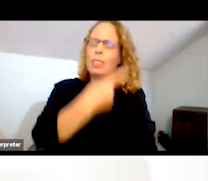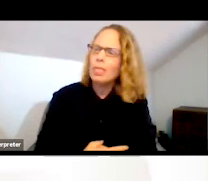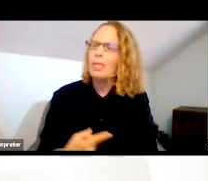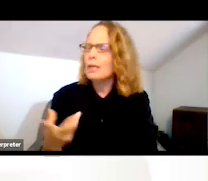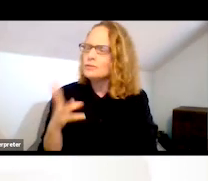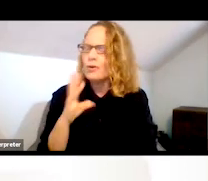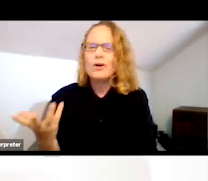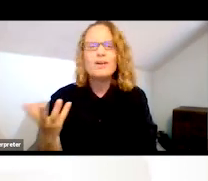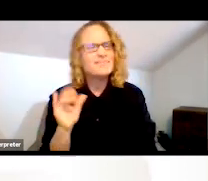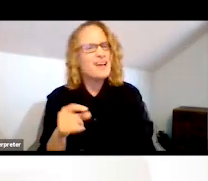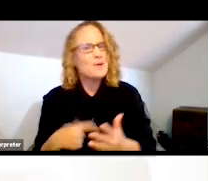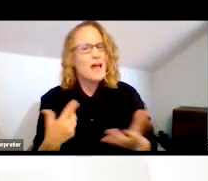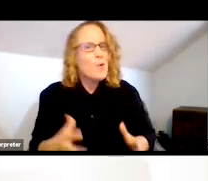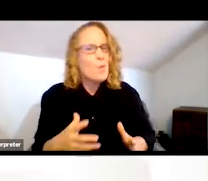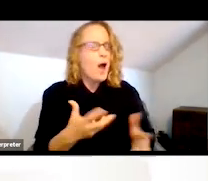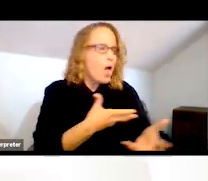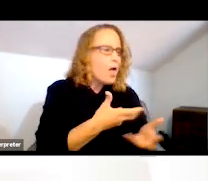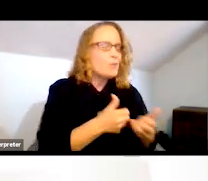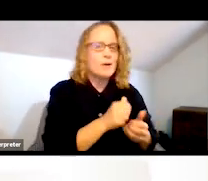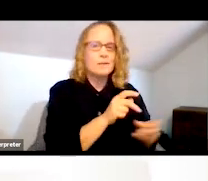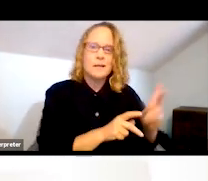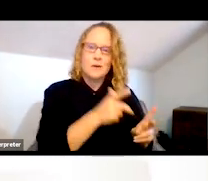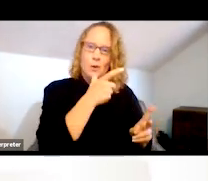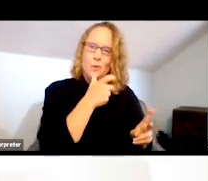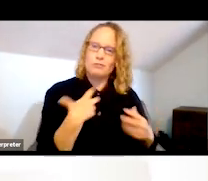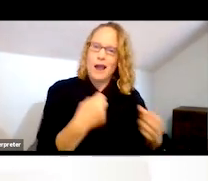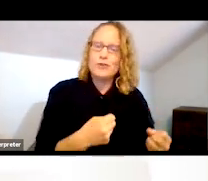and then they send me to a radiologist. I mean, what are we doing here?